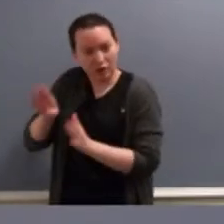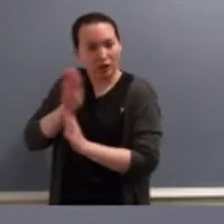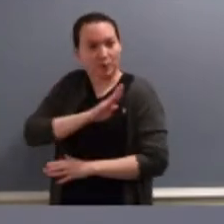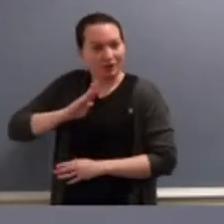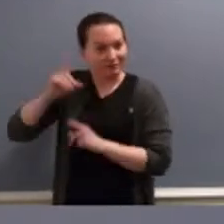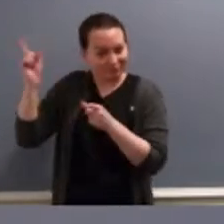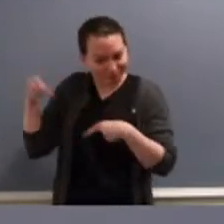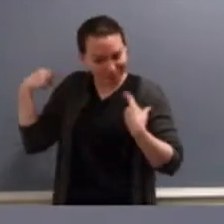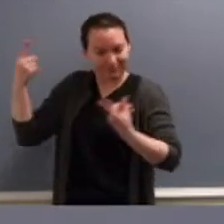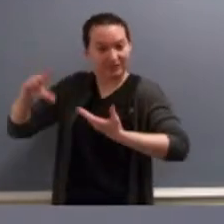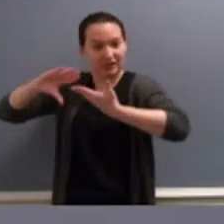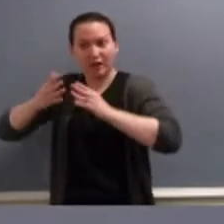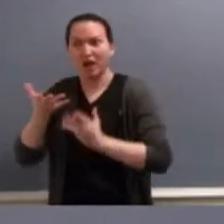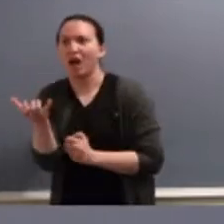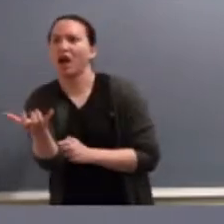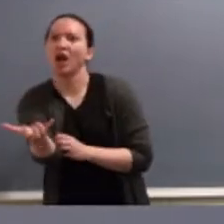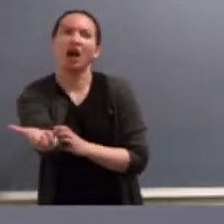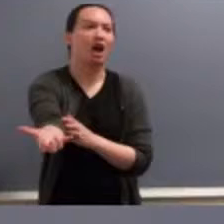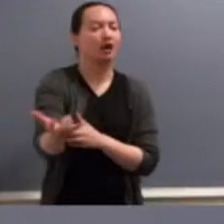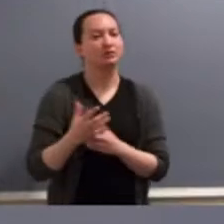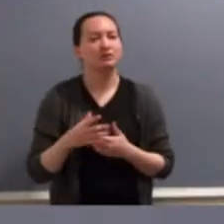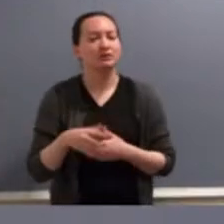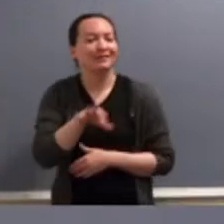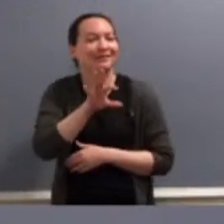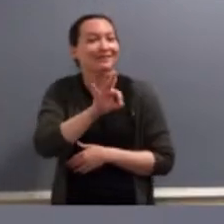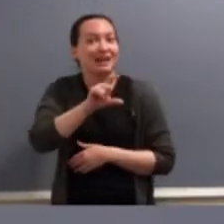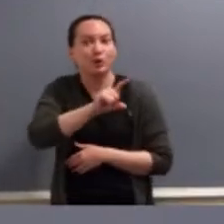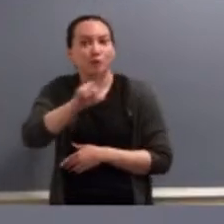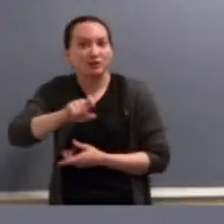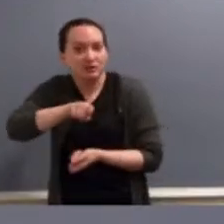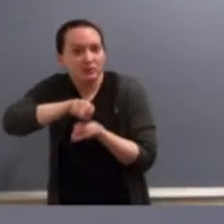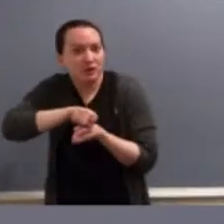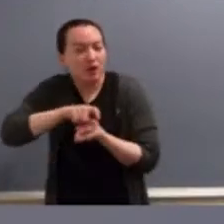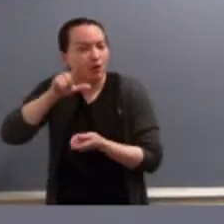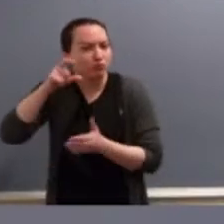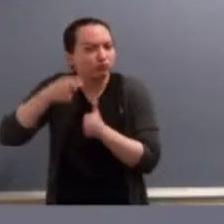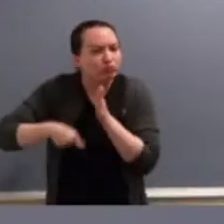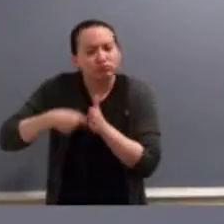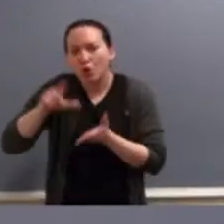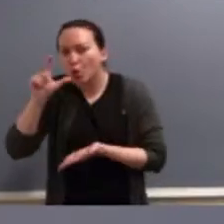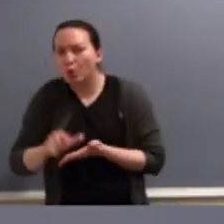and the community has been asking for keeping our 911 detail rate low investing in partnerships